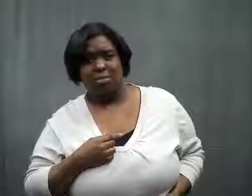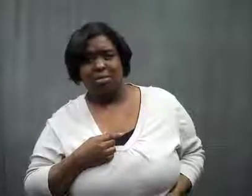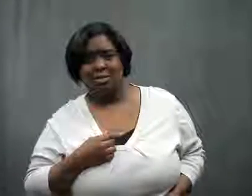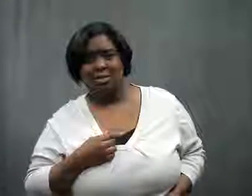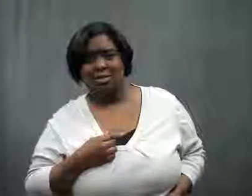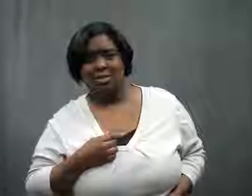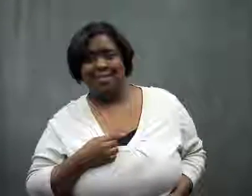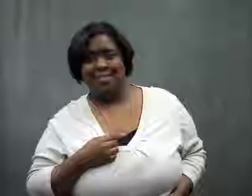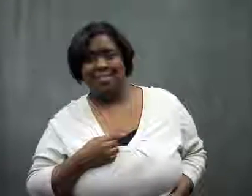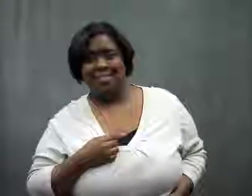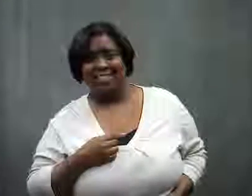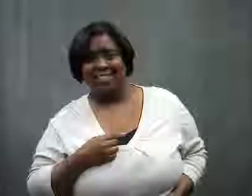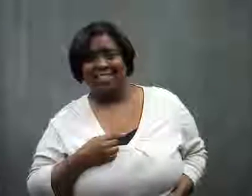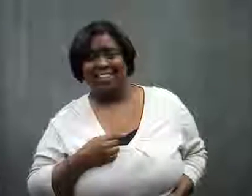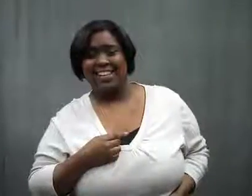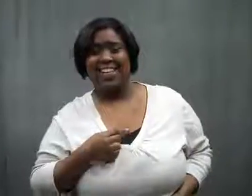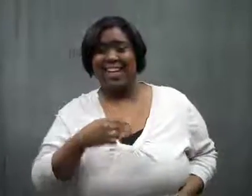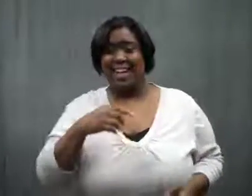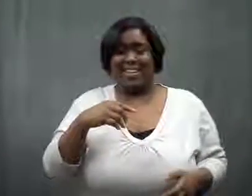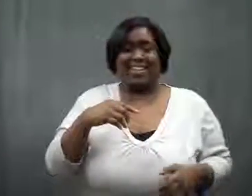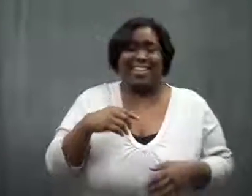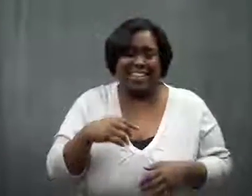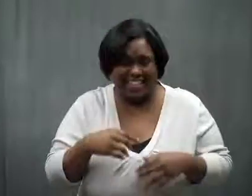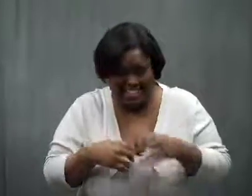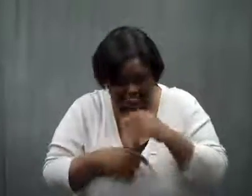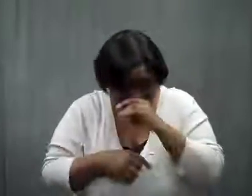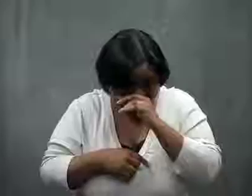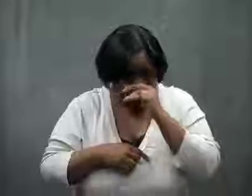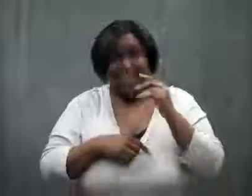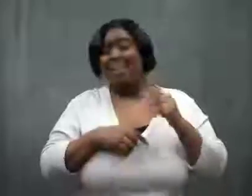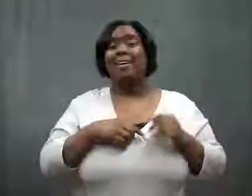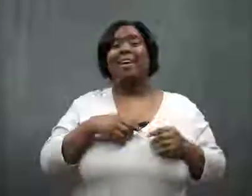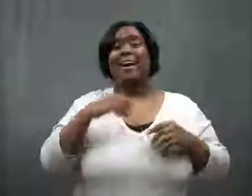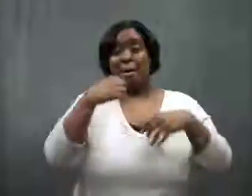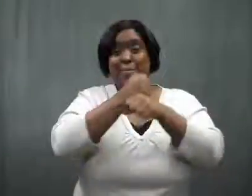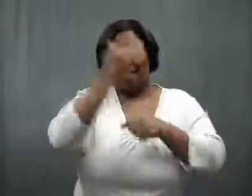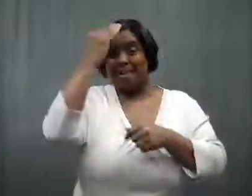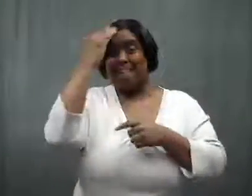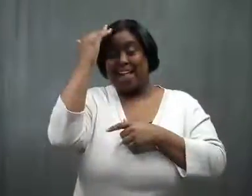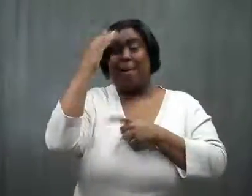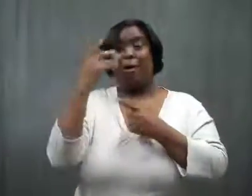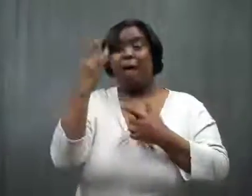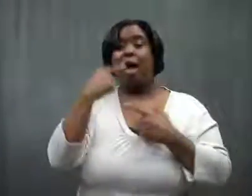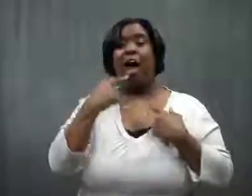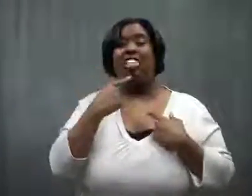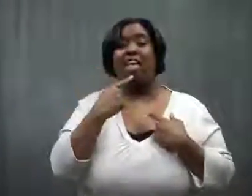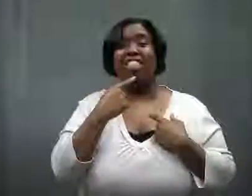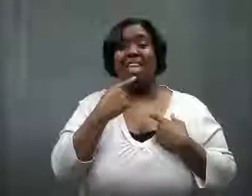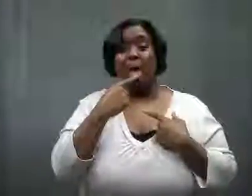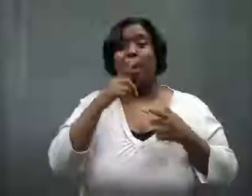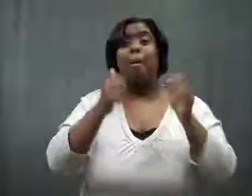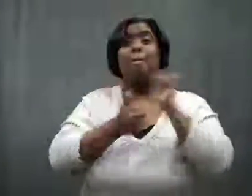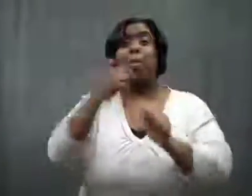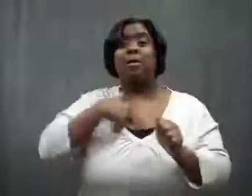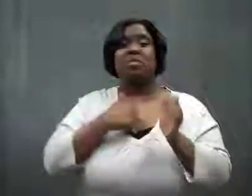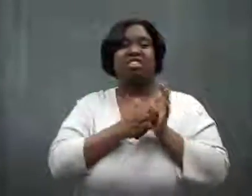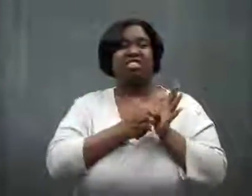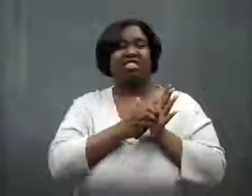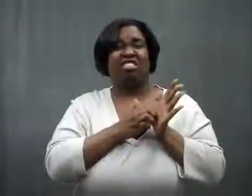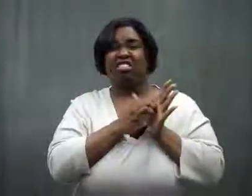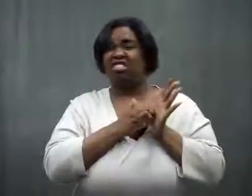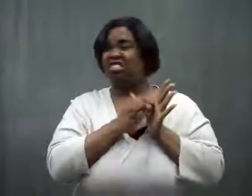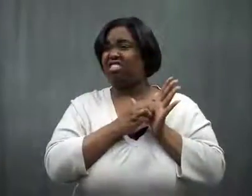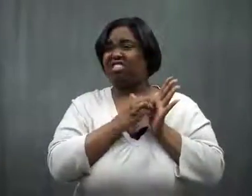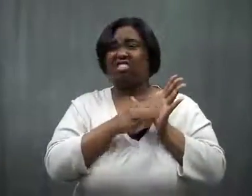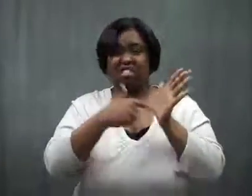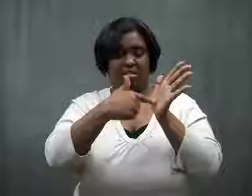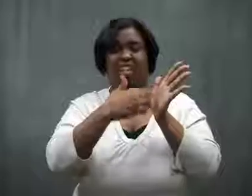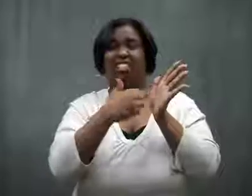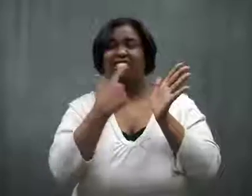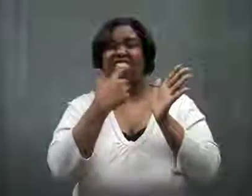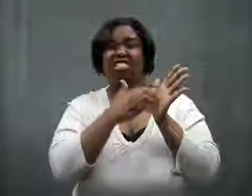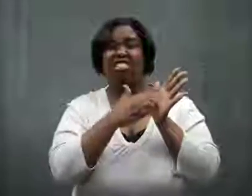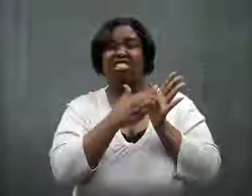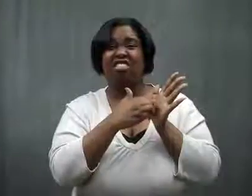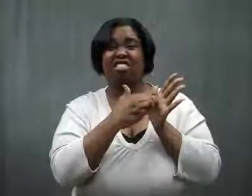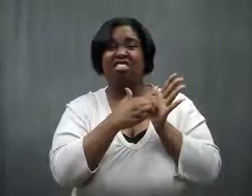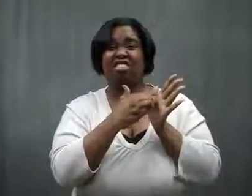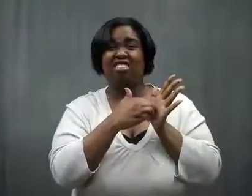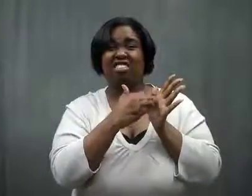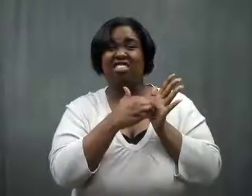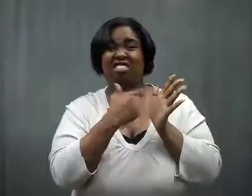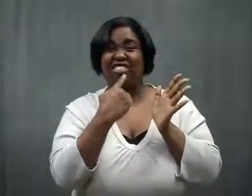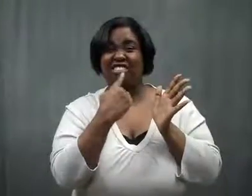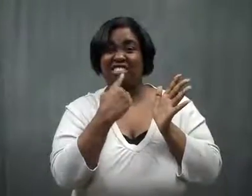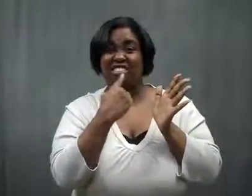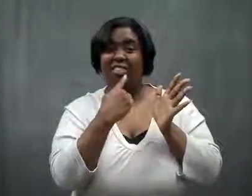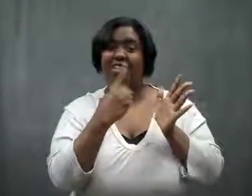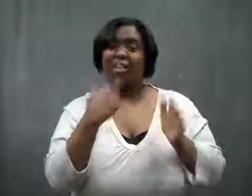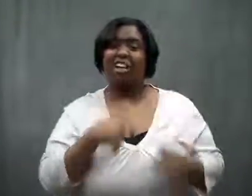Whenever my palm itched, I'd make that face, so it makes sense I would use that signal.